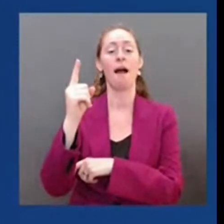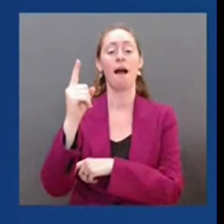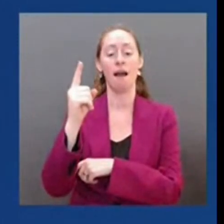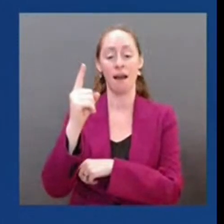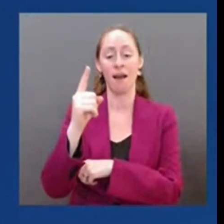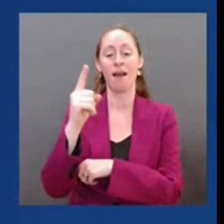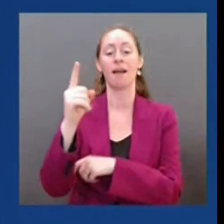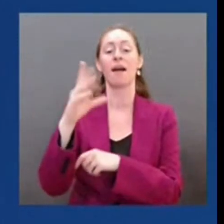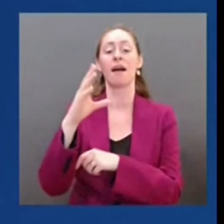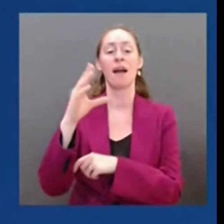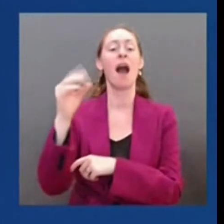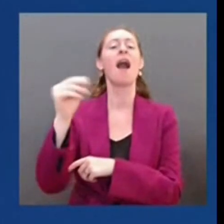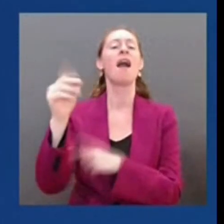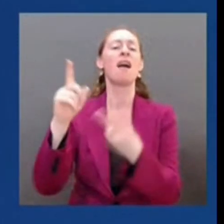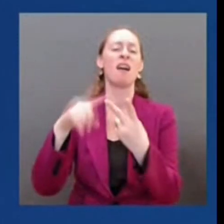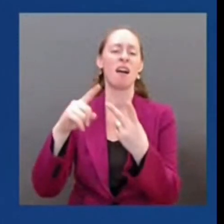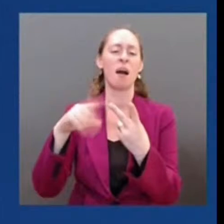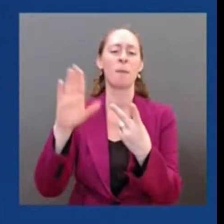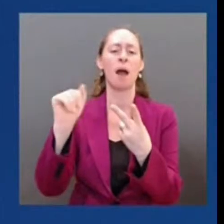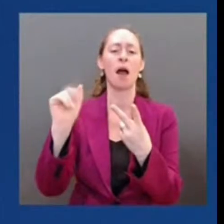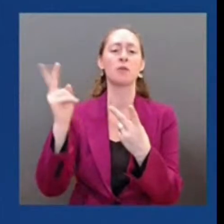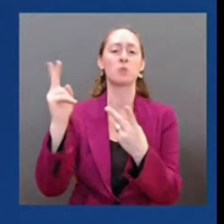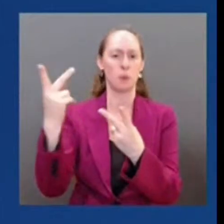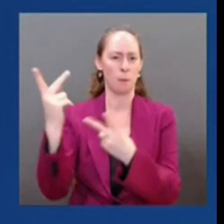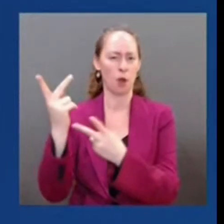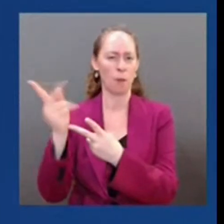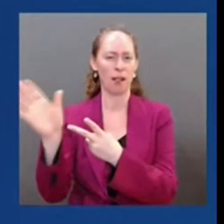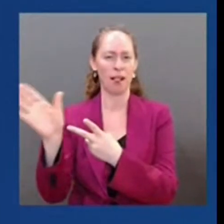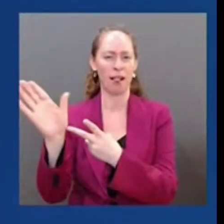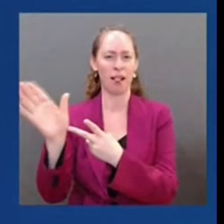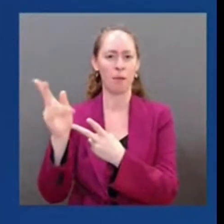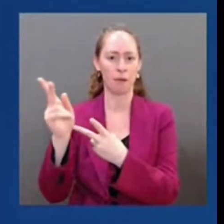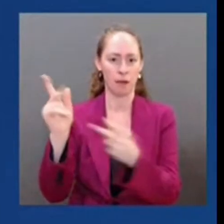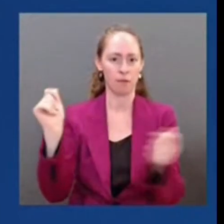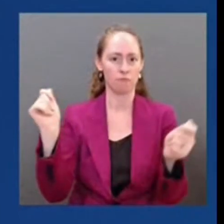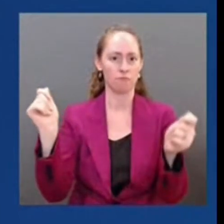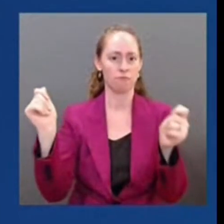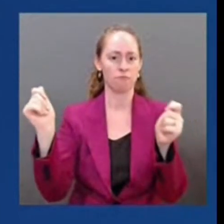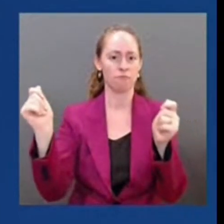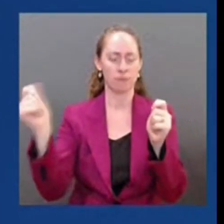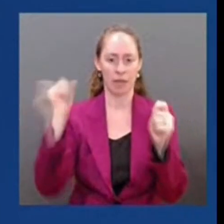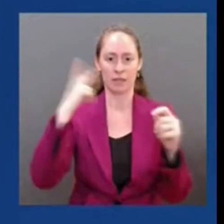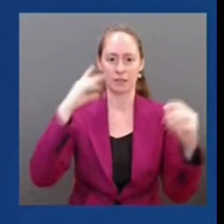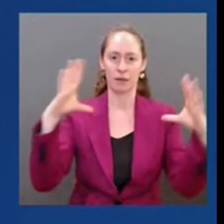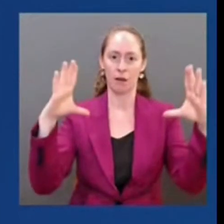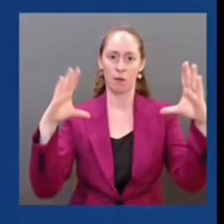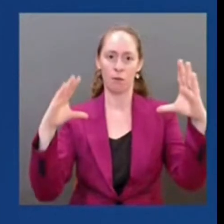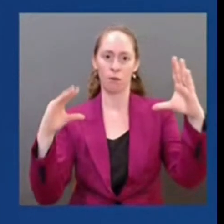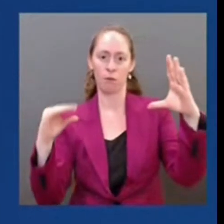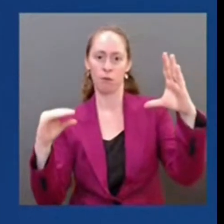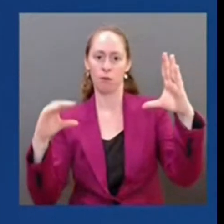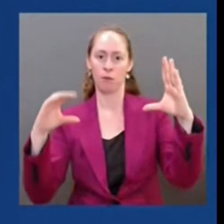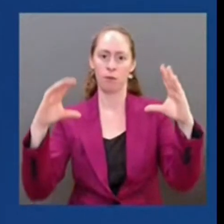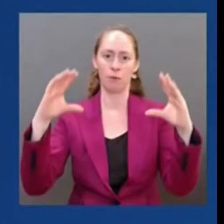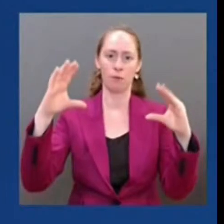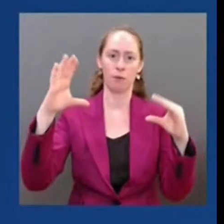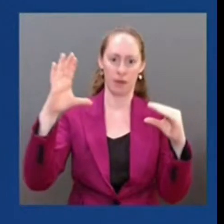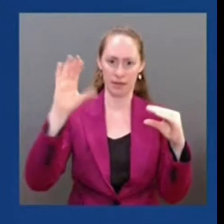TAKEN OVER BY BA.1.1 AND BA.2. WHICH IS THE PULE THAT GOT